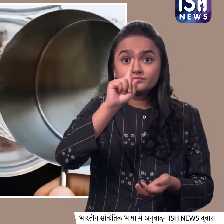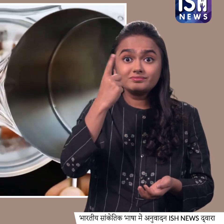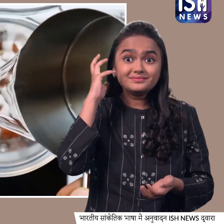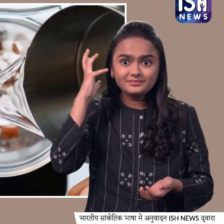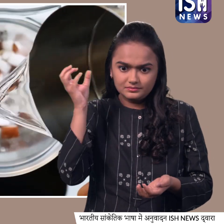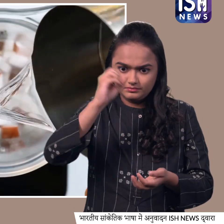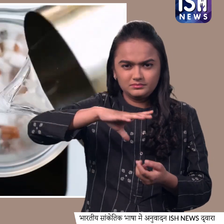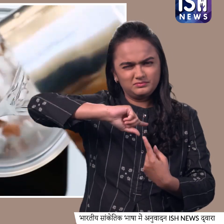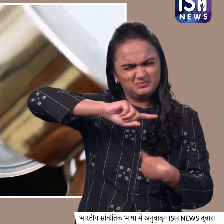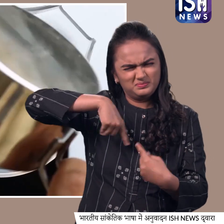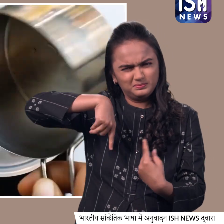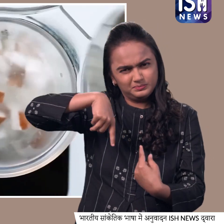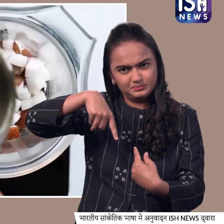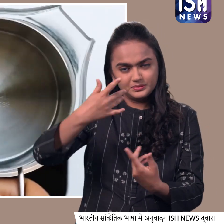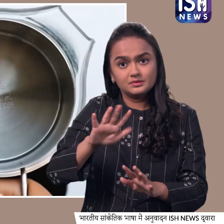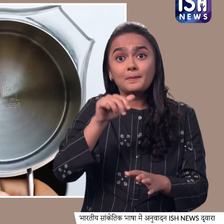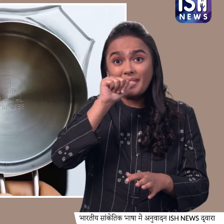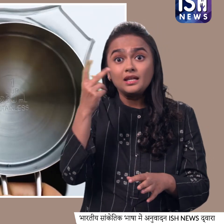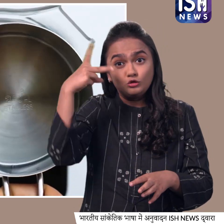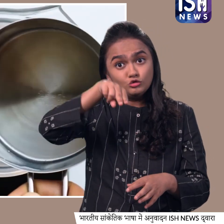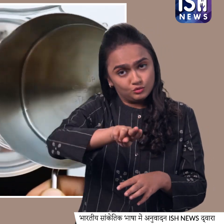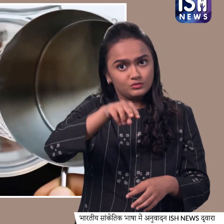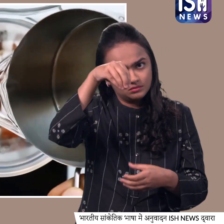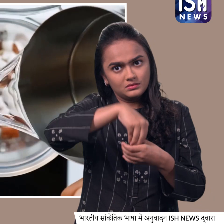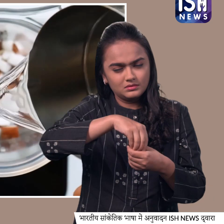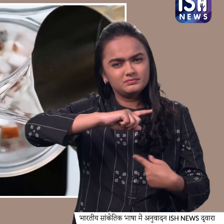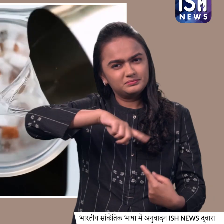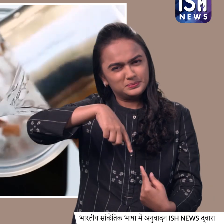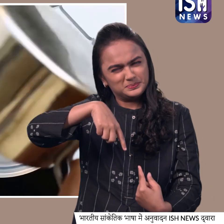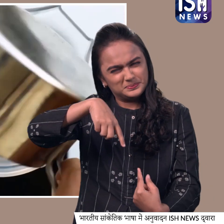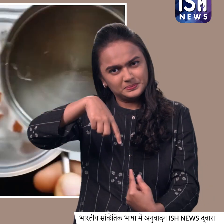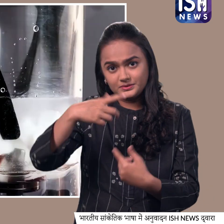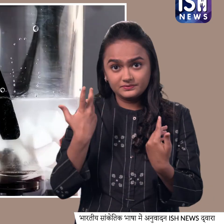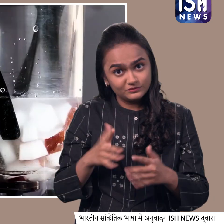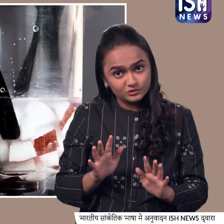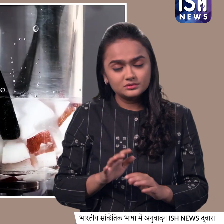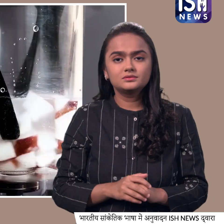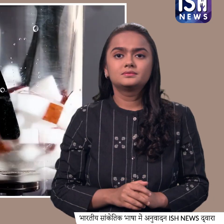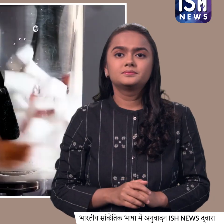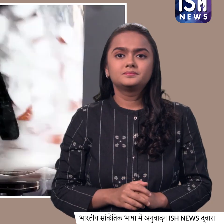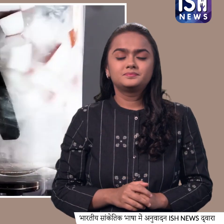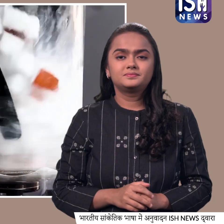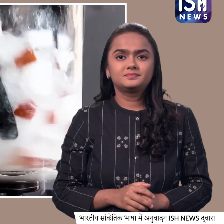Put the coconut into the blender and then add water. Blend it together.